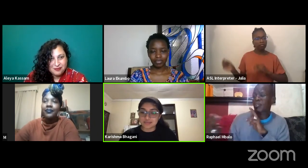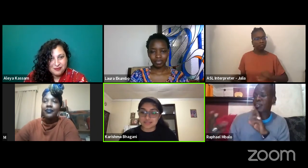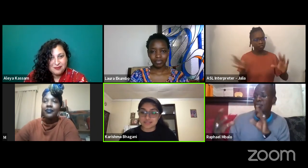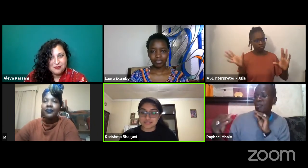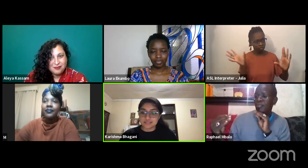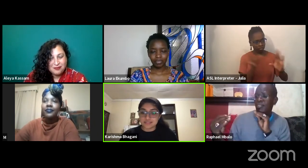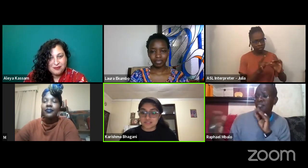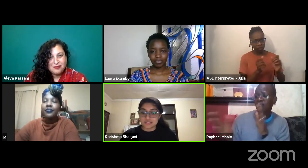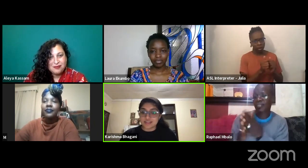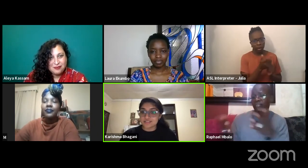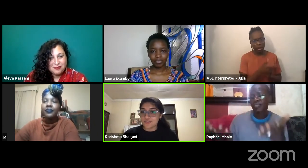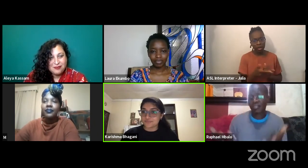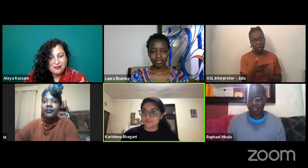but just let us know.